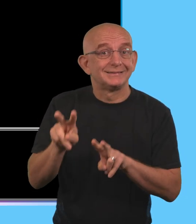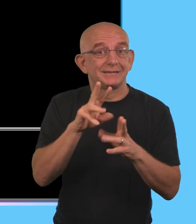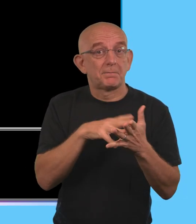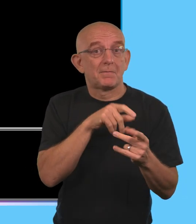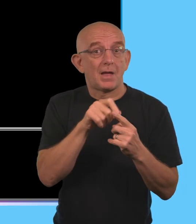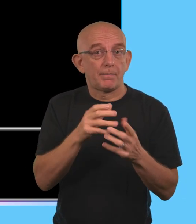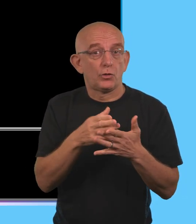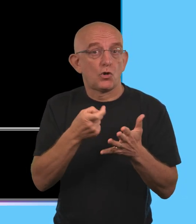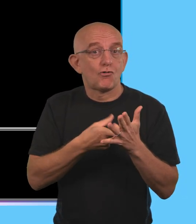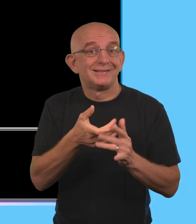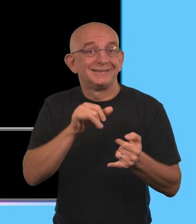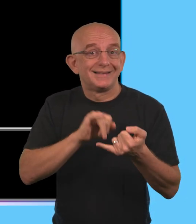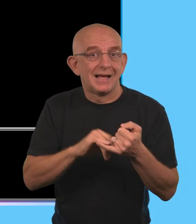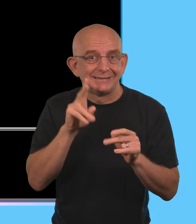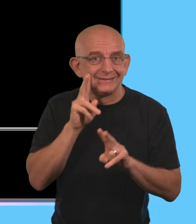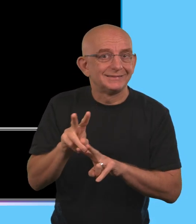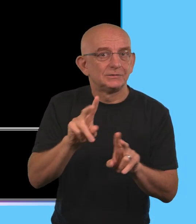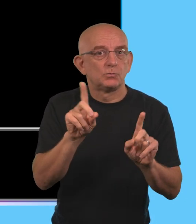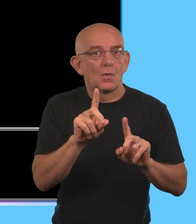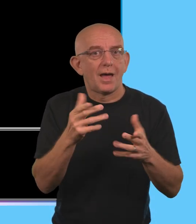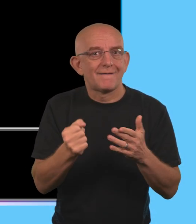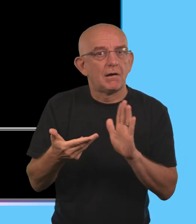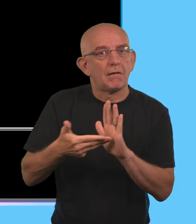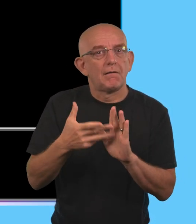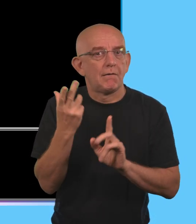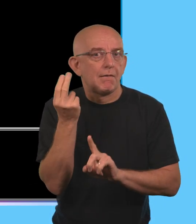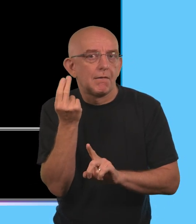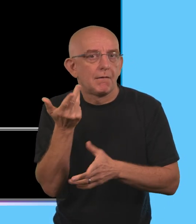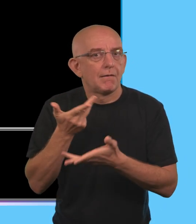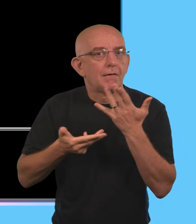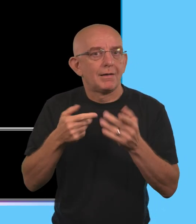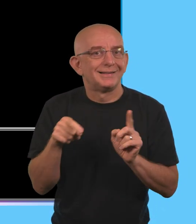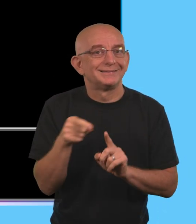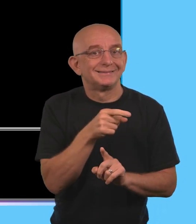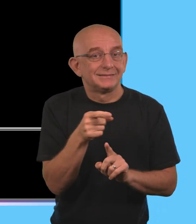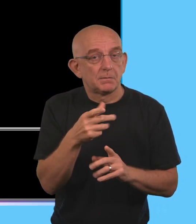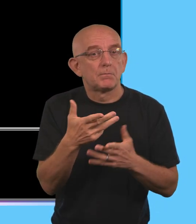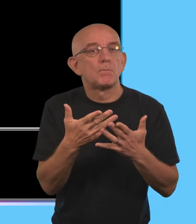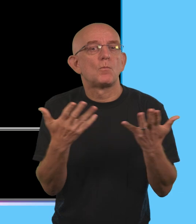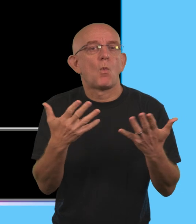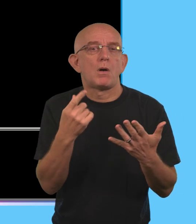for example, look around a map in an RTS and see what's going on, and some additional audio cues.